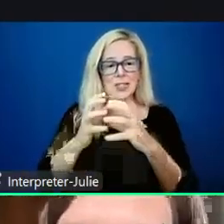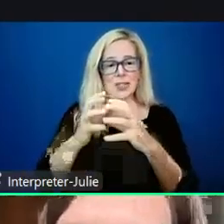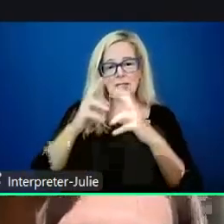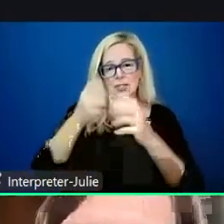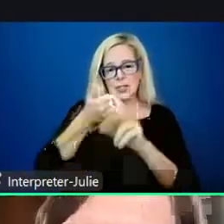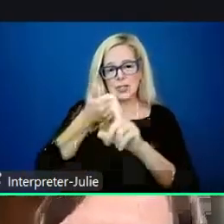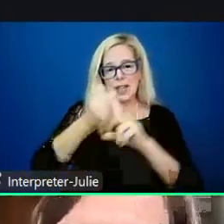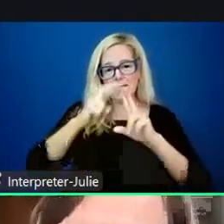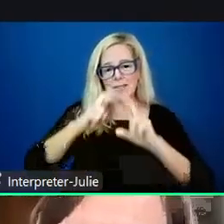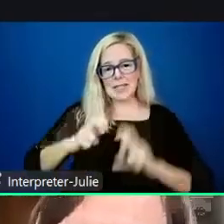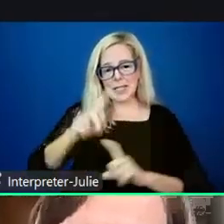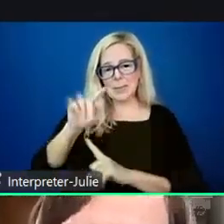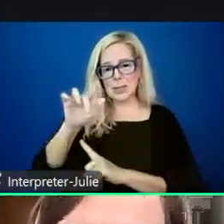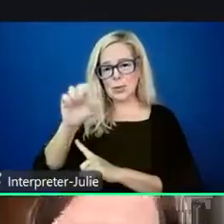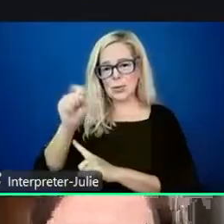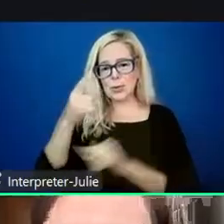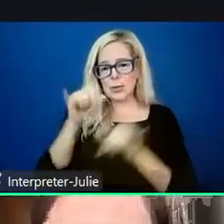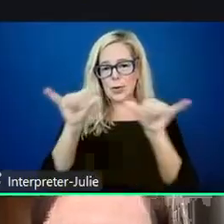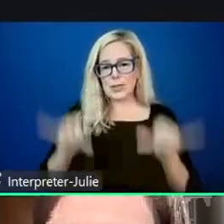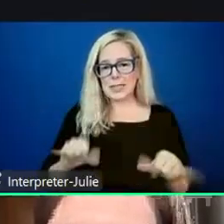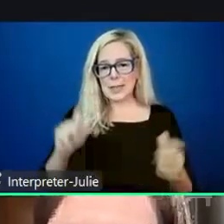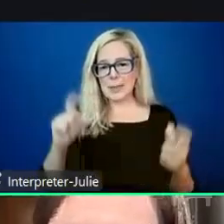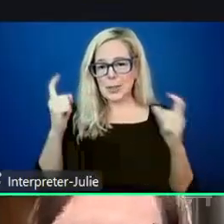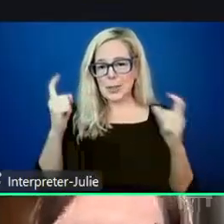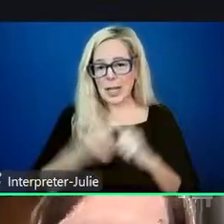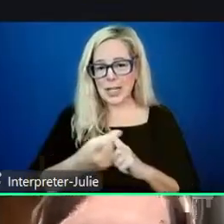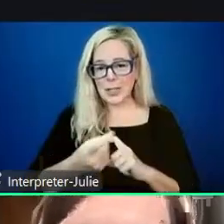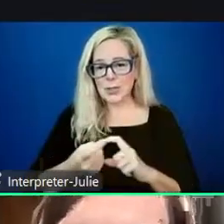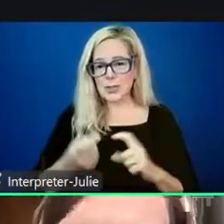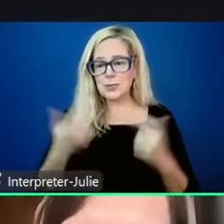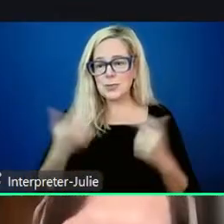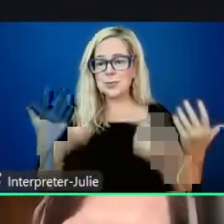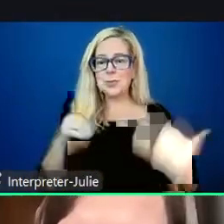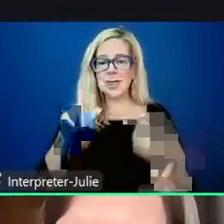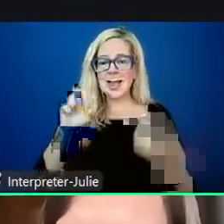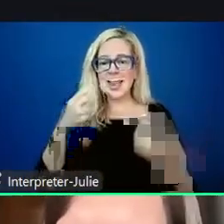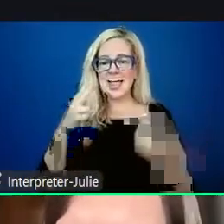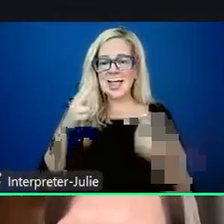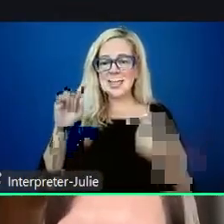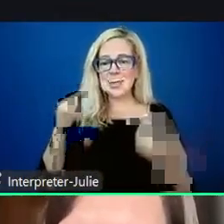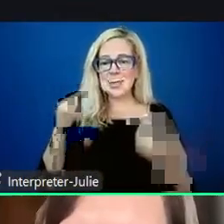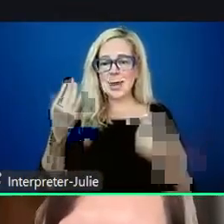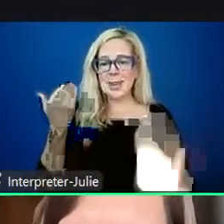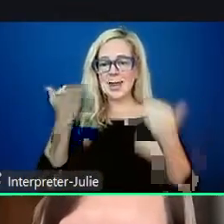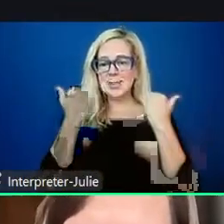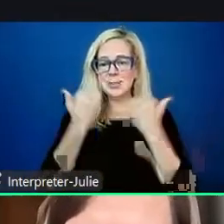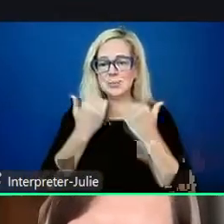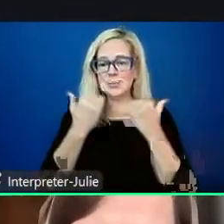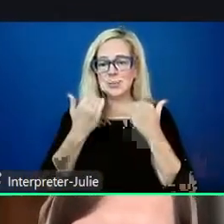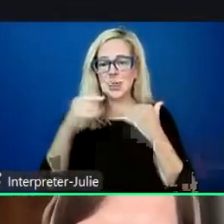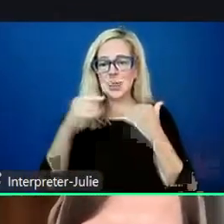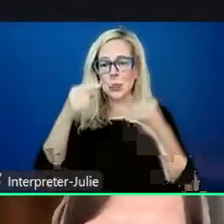my name is Leah Smith. I have chin length, blonde hair, green glasses, and a black top.